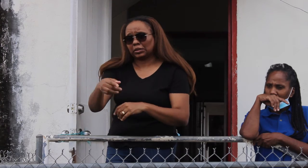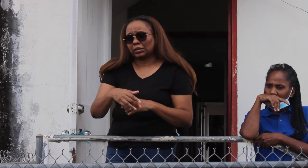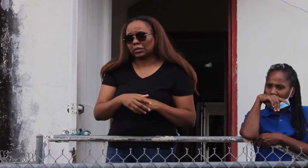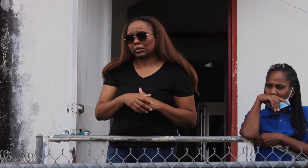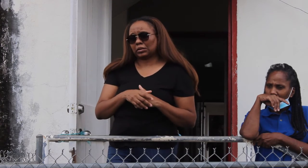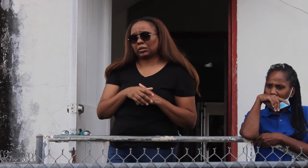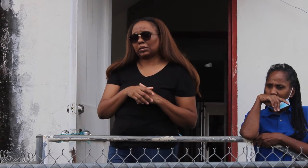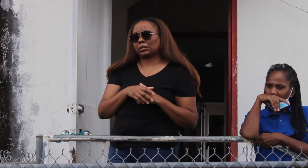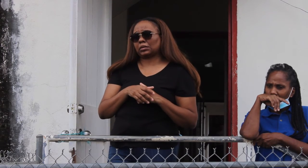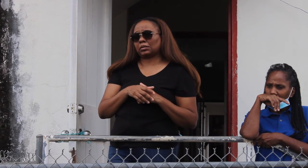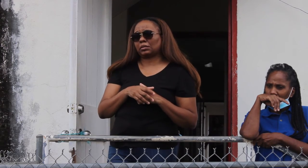accessible